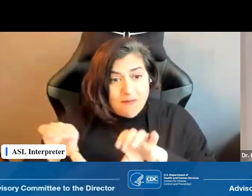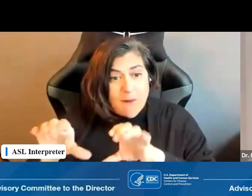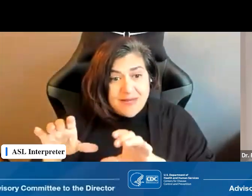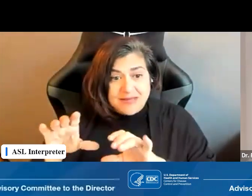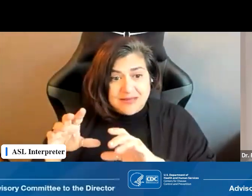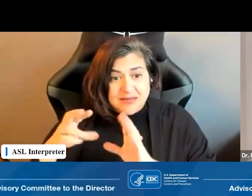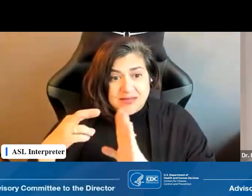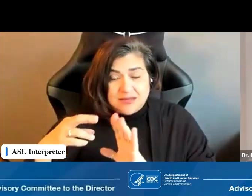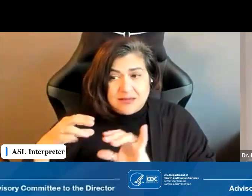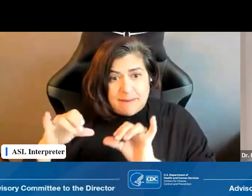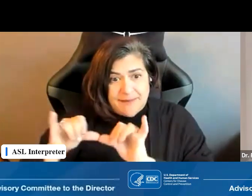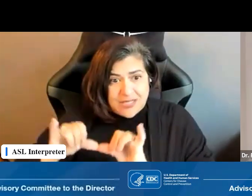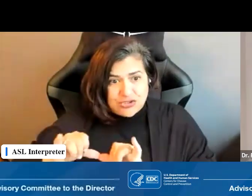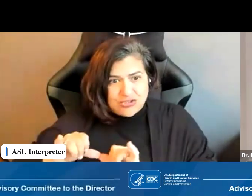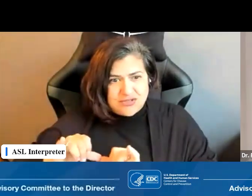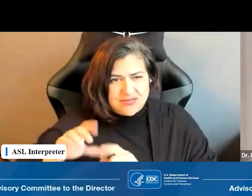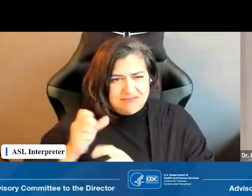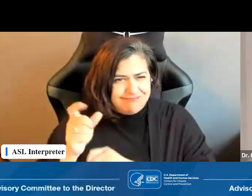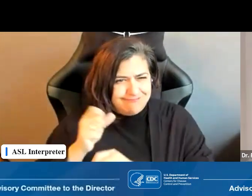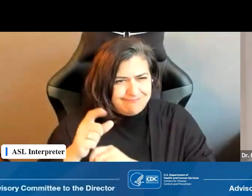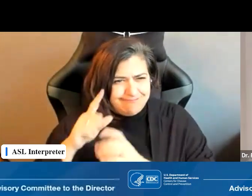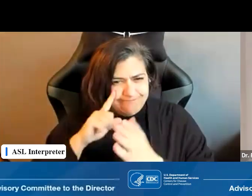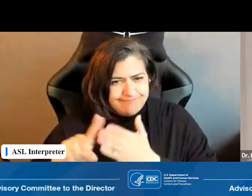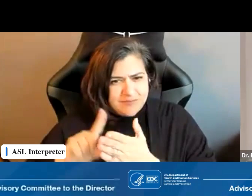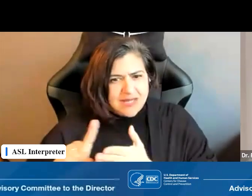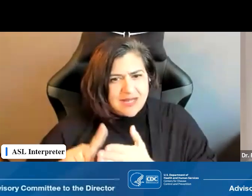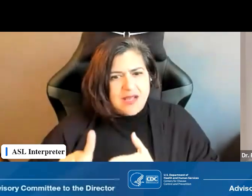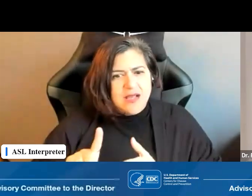but I don't know, does people in CDC get bonuses? Probably not.